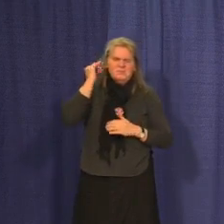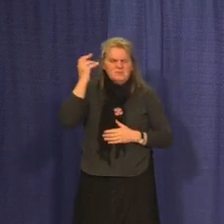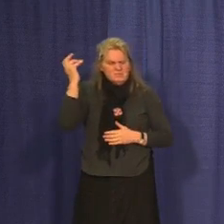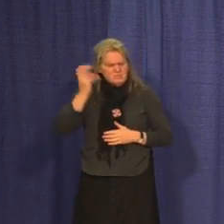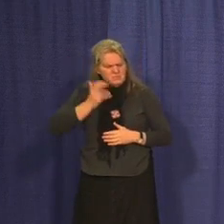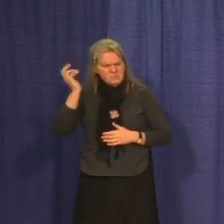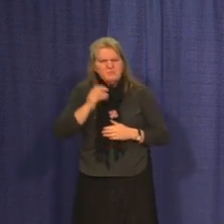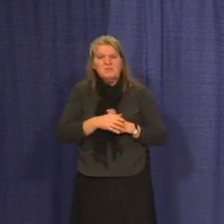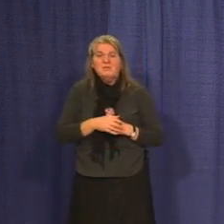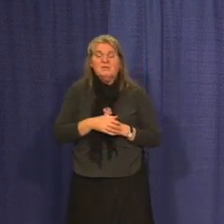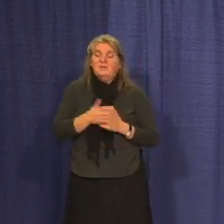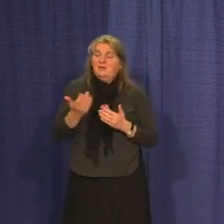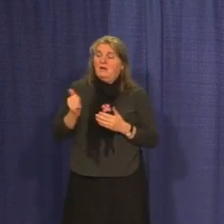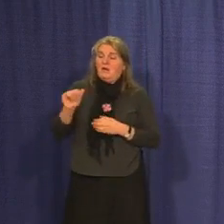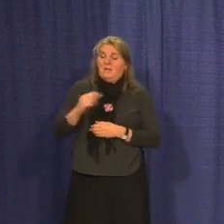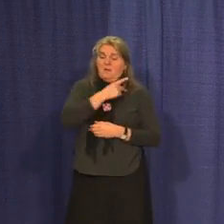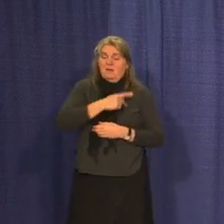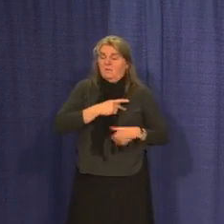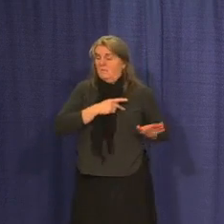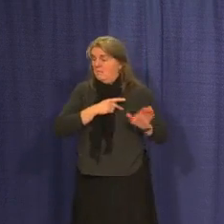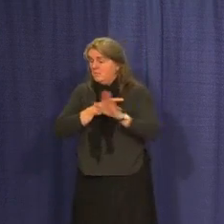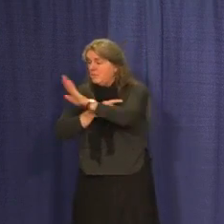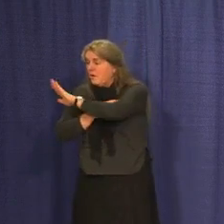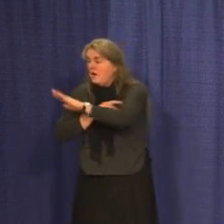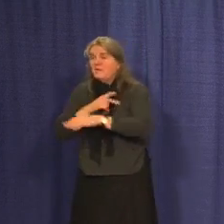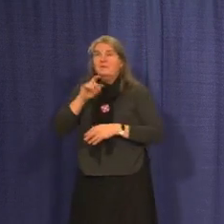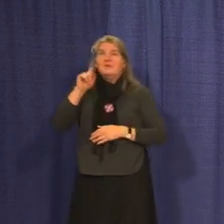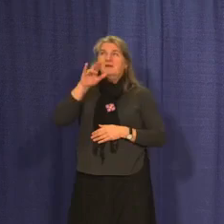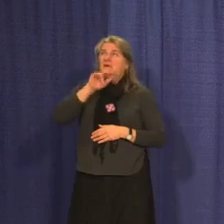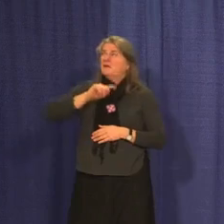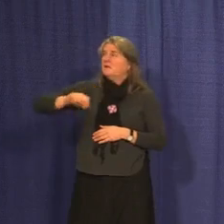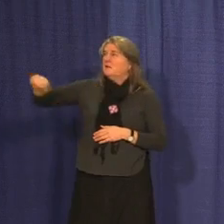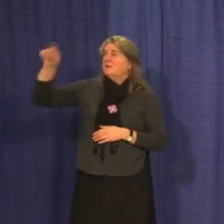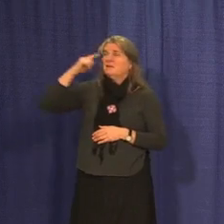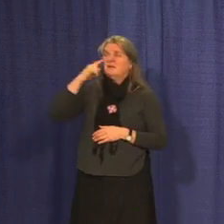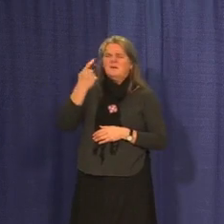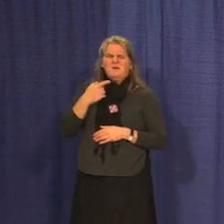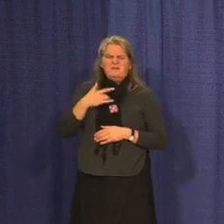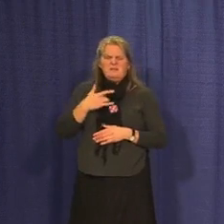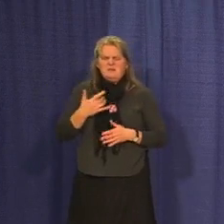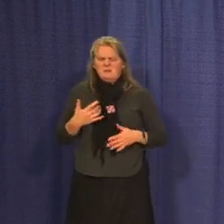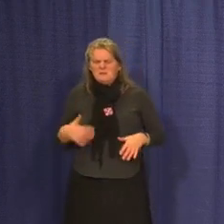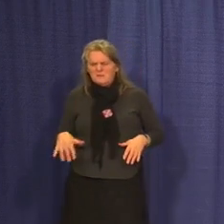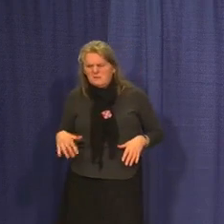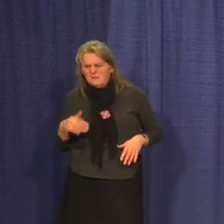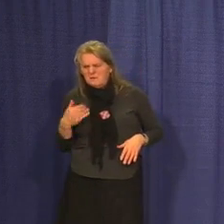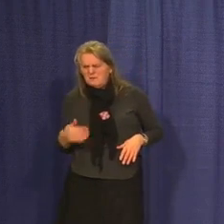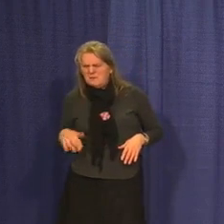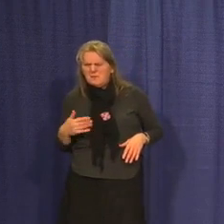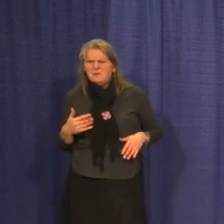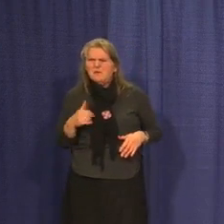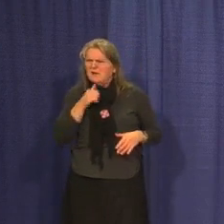the Yukon, and as we see what is going on in other provinces and even territories, it is hard not